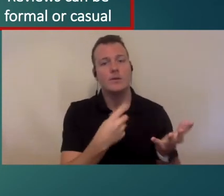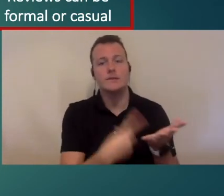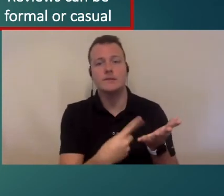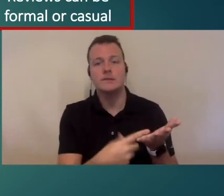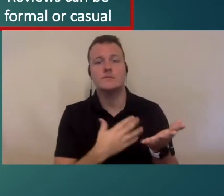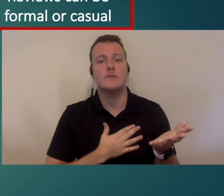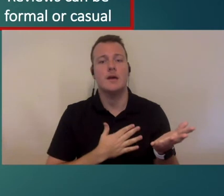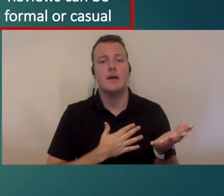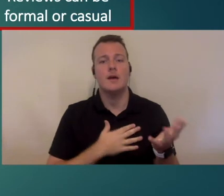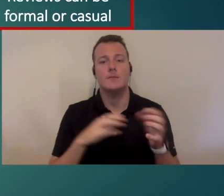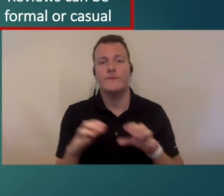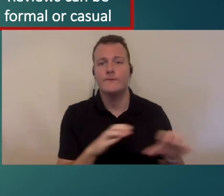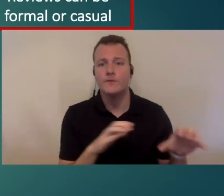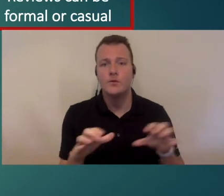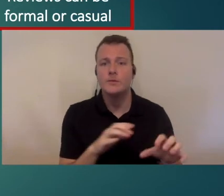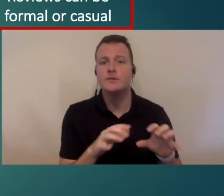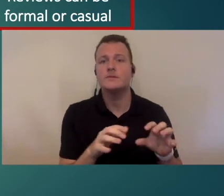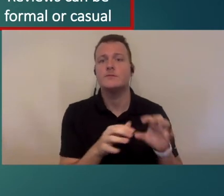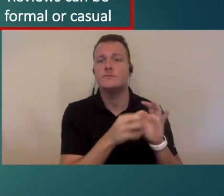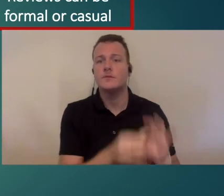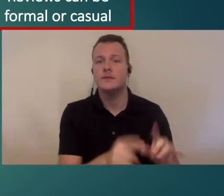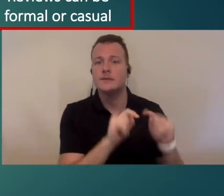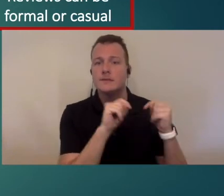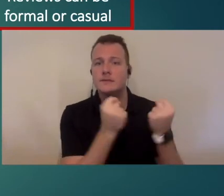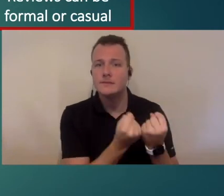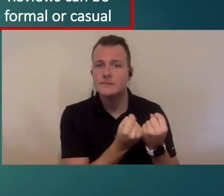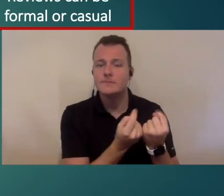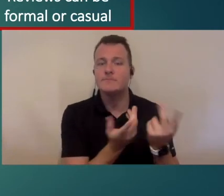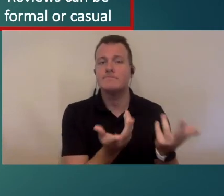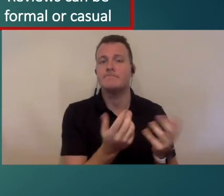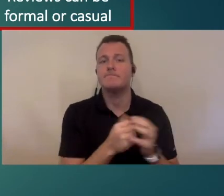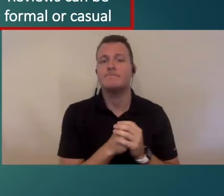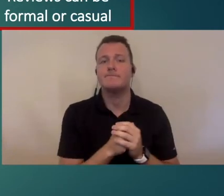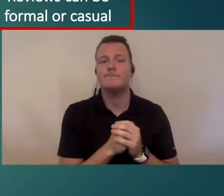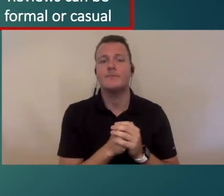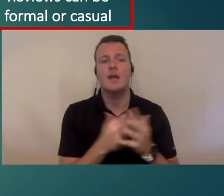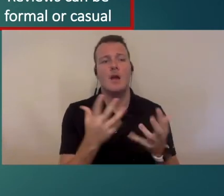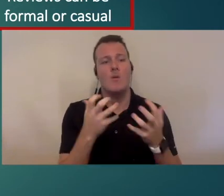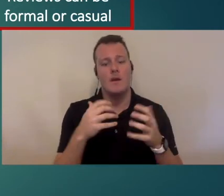discuss my performance on the team and just make sure I'm meeting what you were